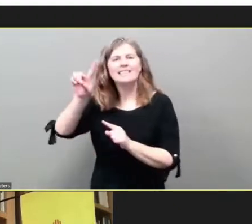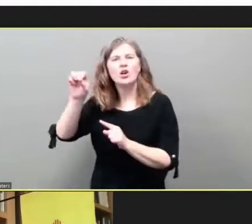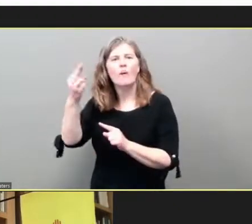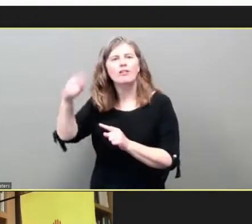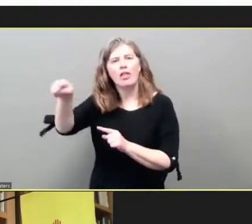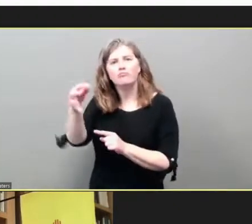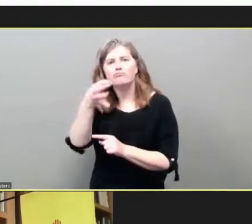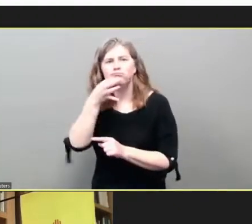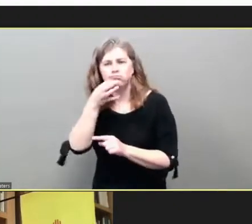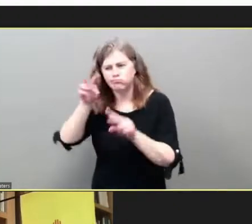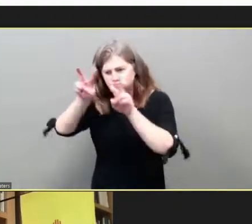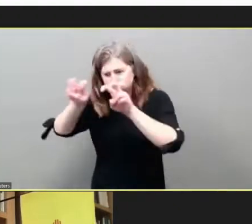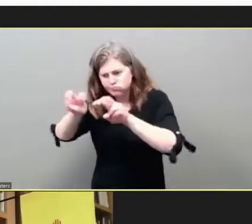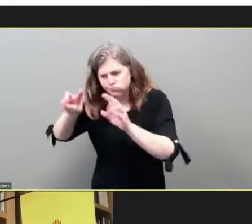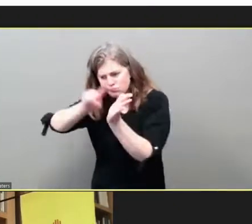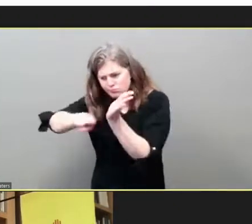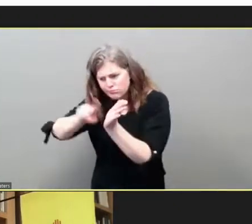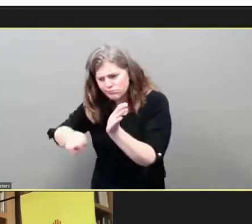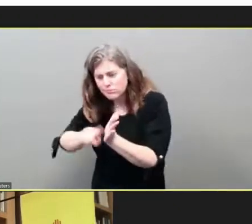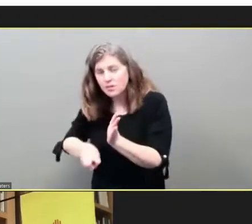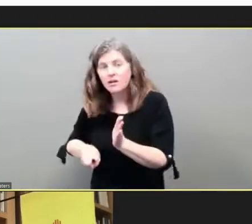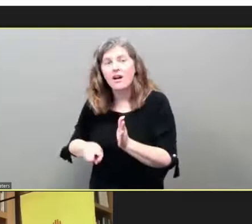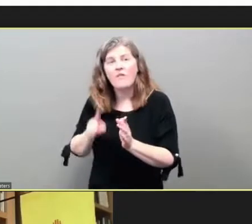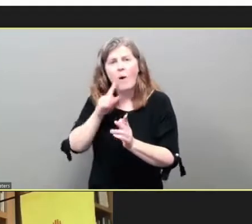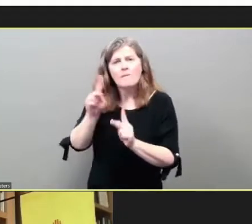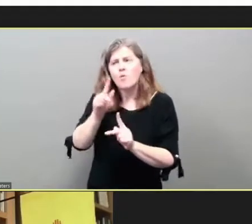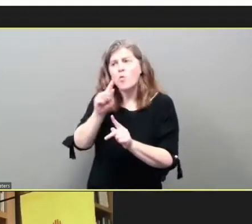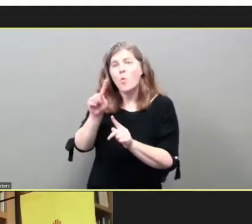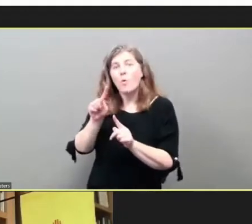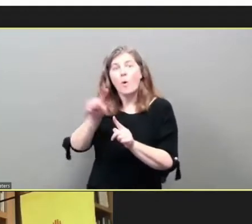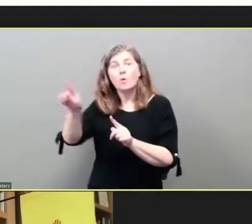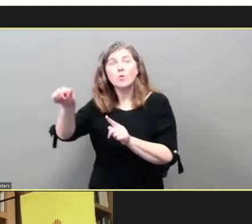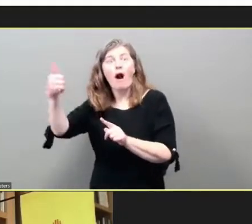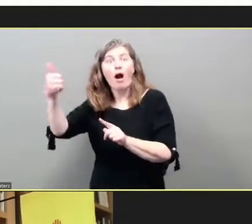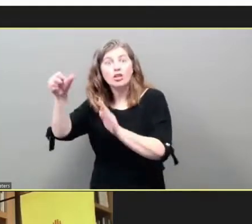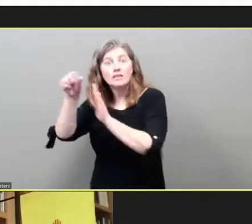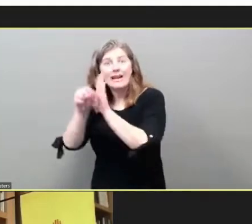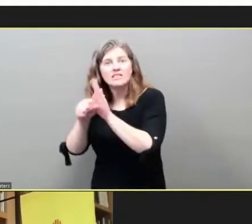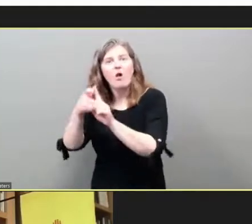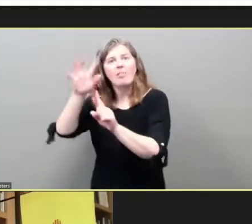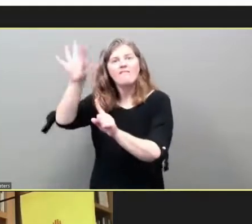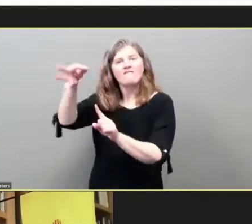this is out of state vaccines in the federal database. And I alluded to that